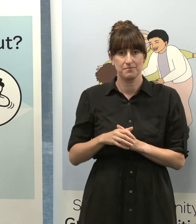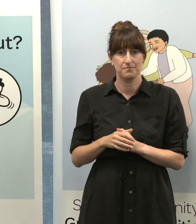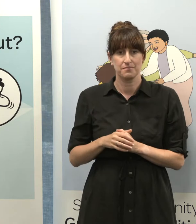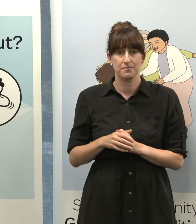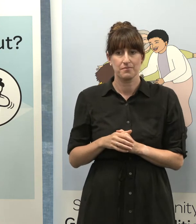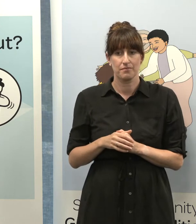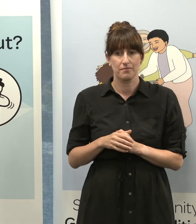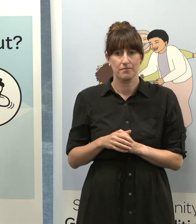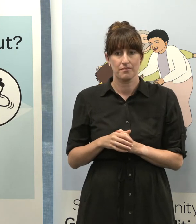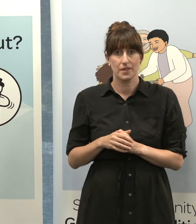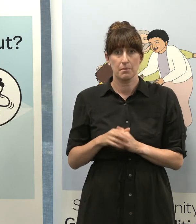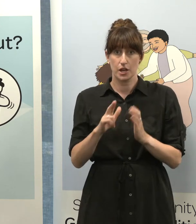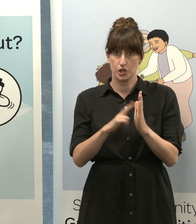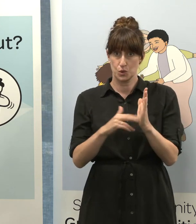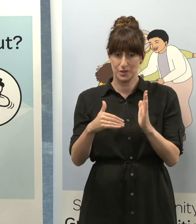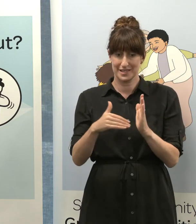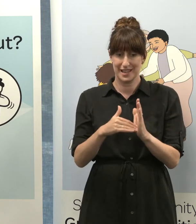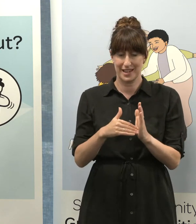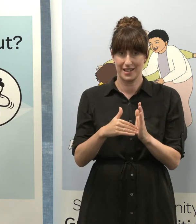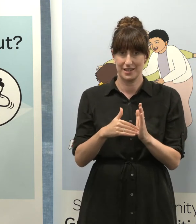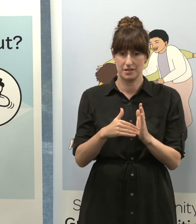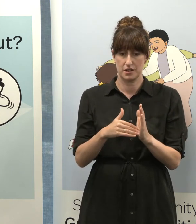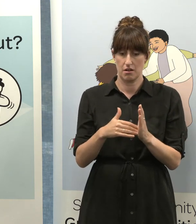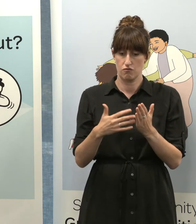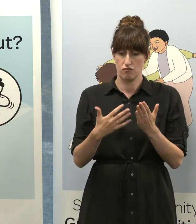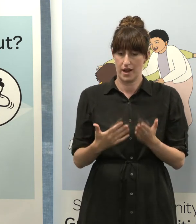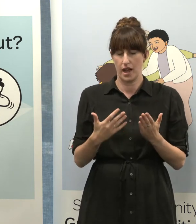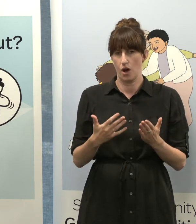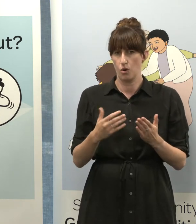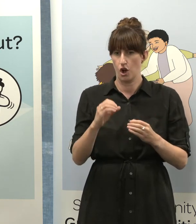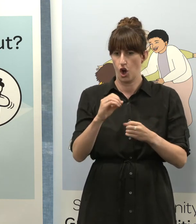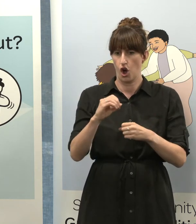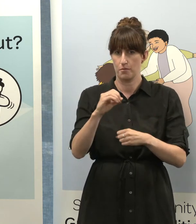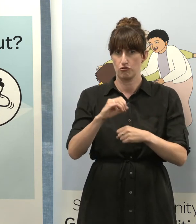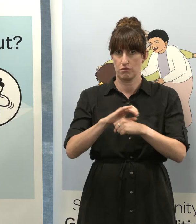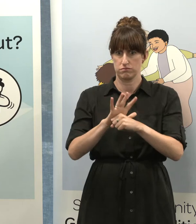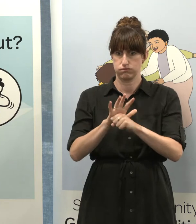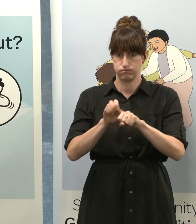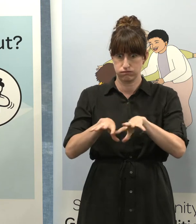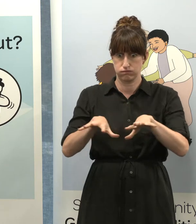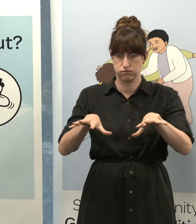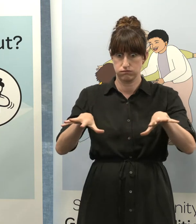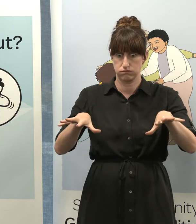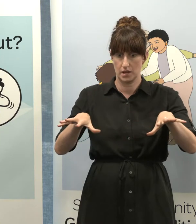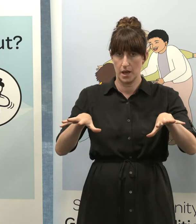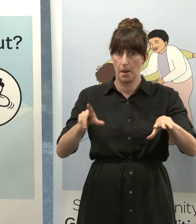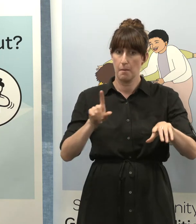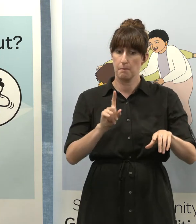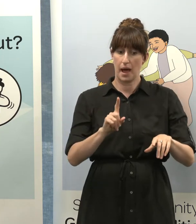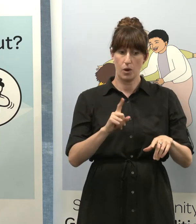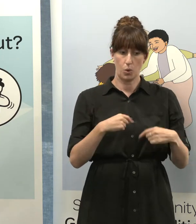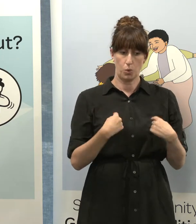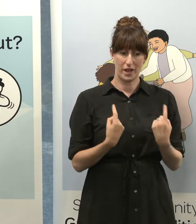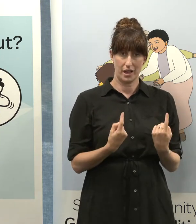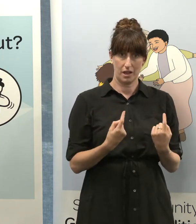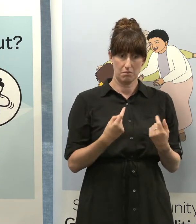the process of being looked at as part of the overall package of things but what I would say is that one of the reasons New